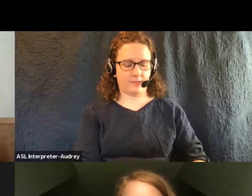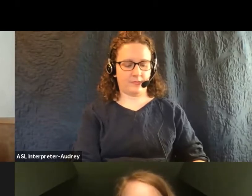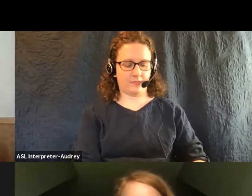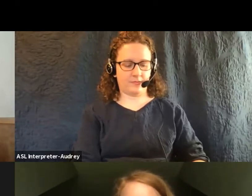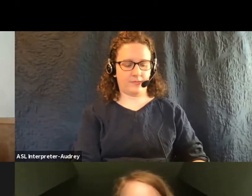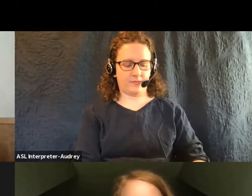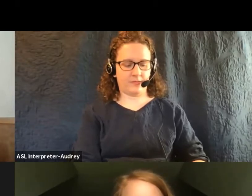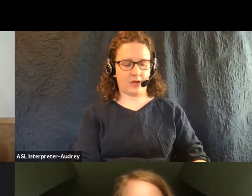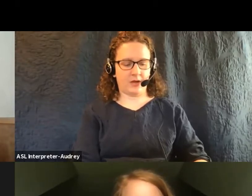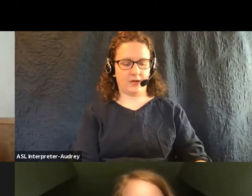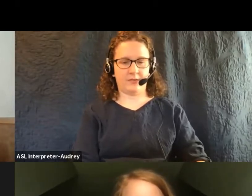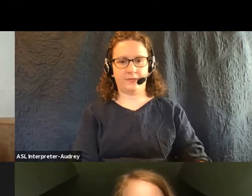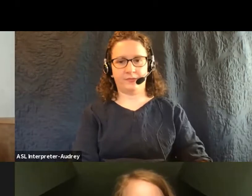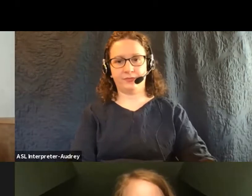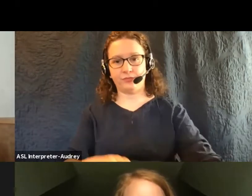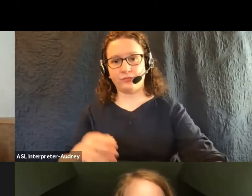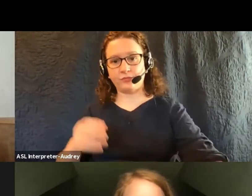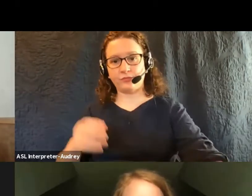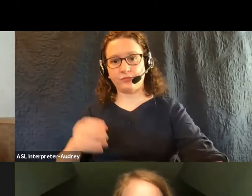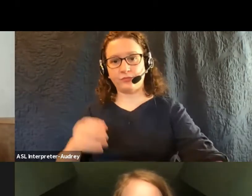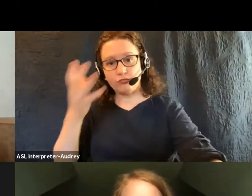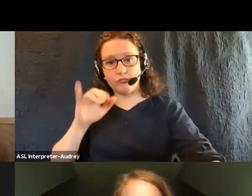you would like to have more,